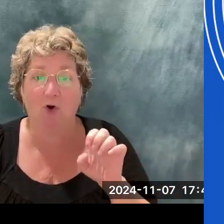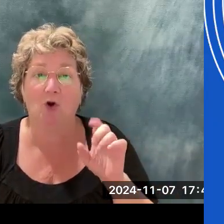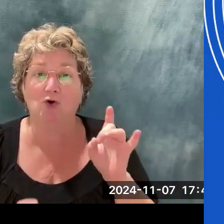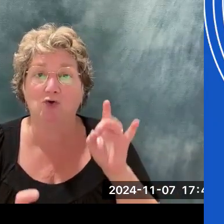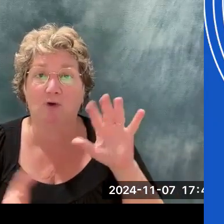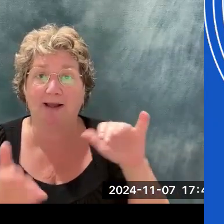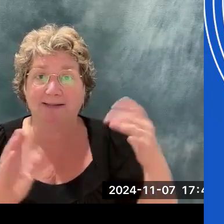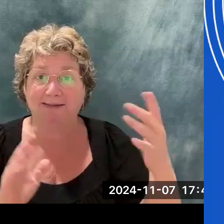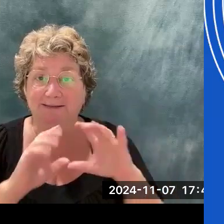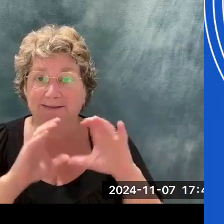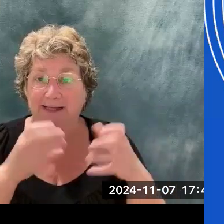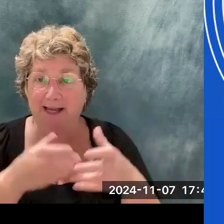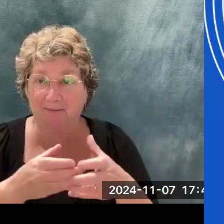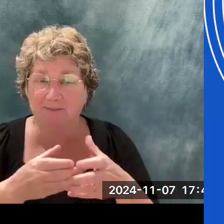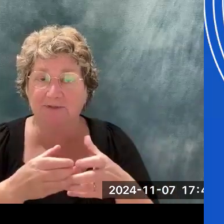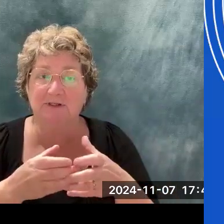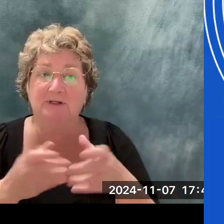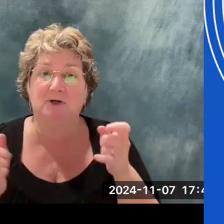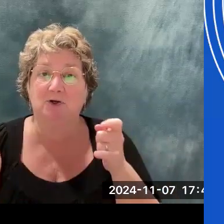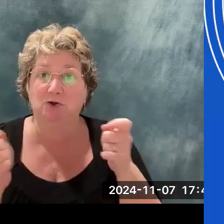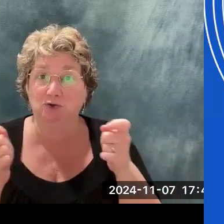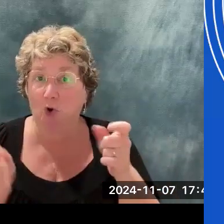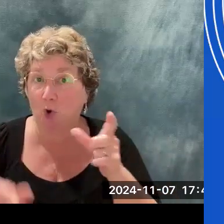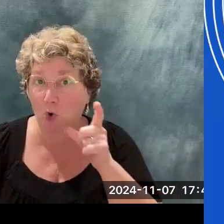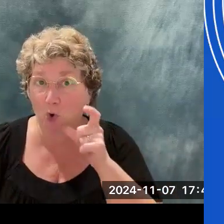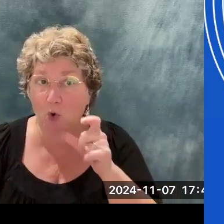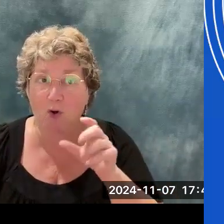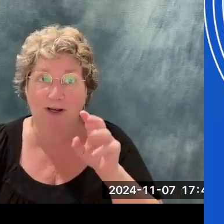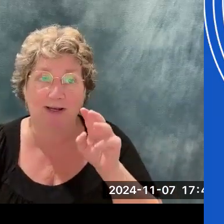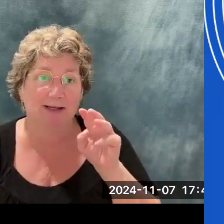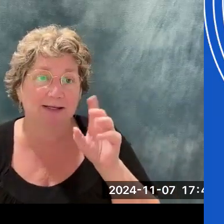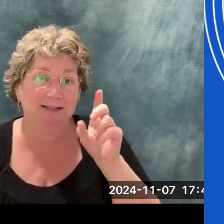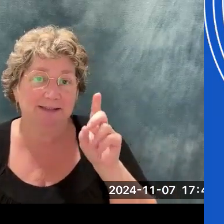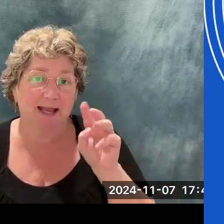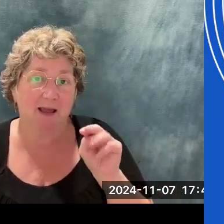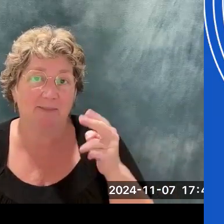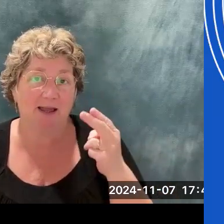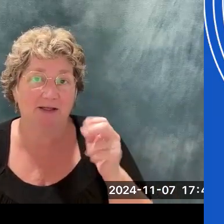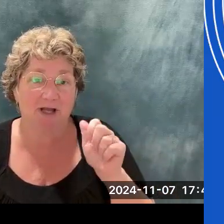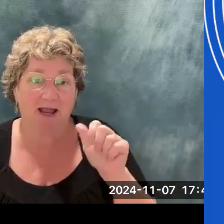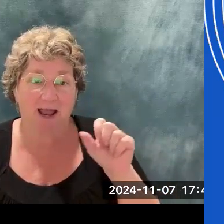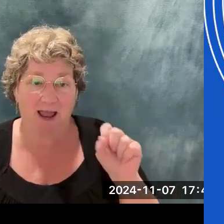with over 100 staff responding to particular catchment areas, but together offering statewide coverage.